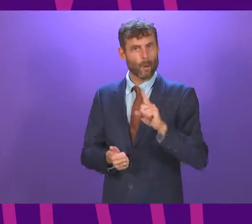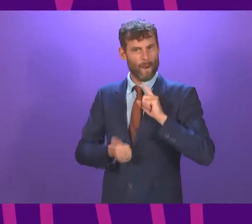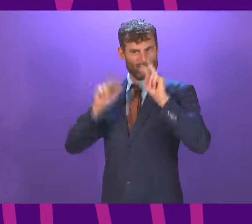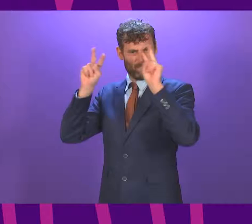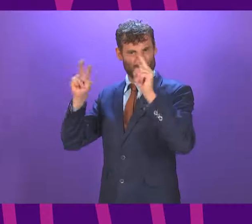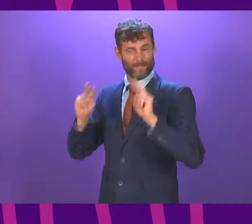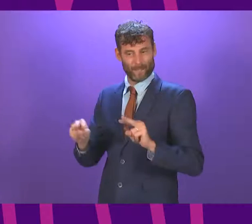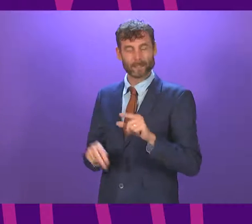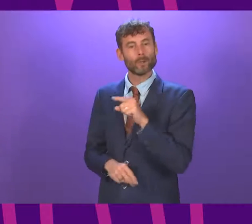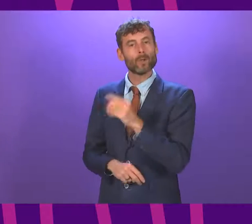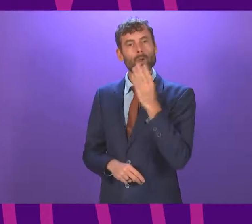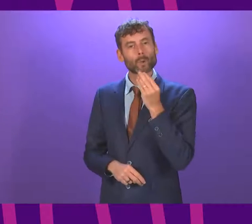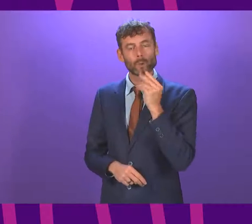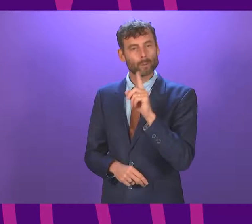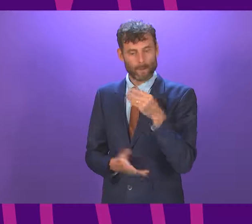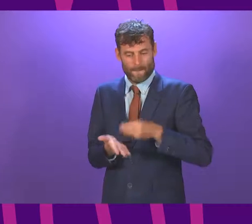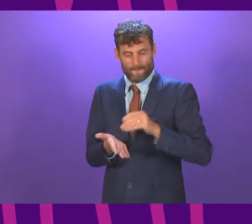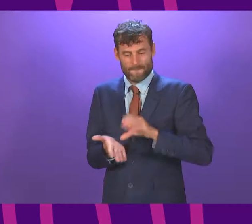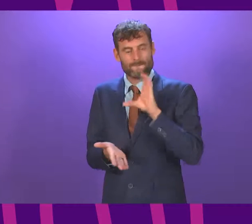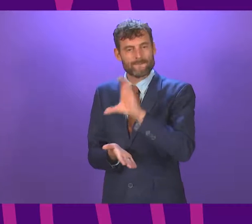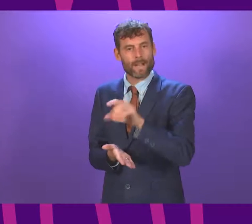funding that the Scottish Government provided to them, which I mentioned in